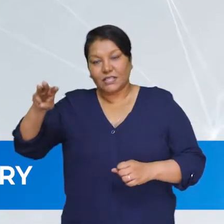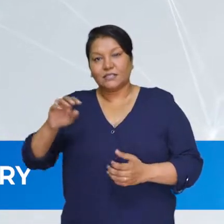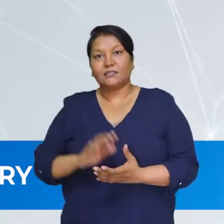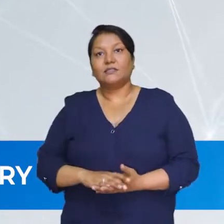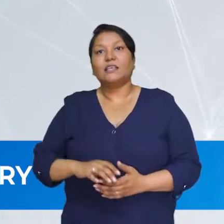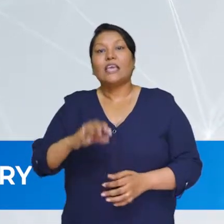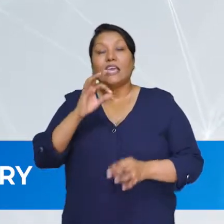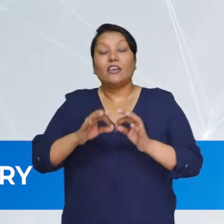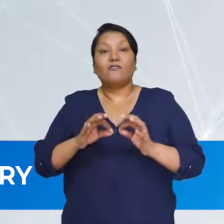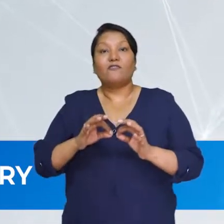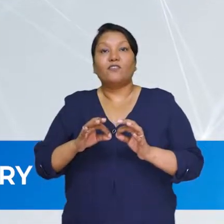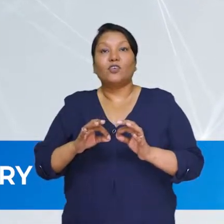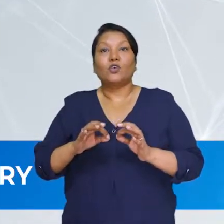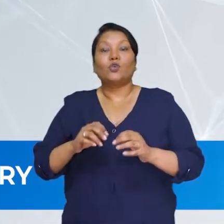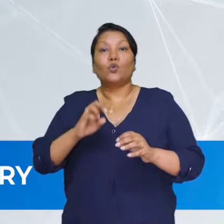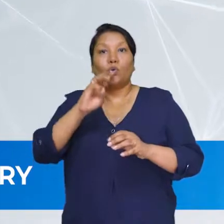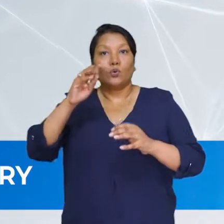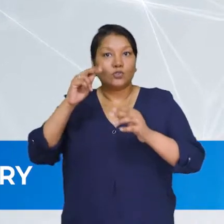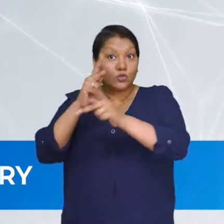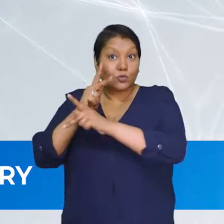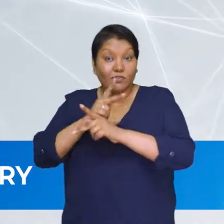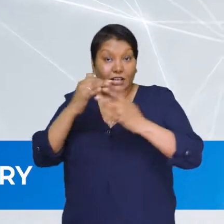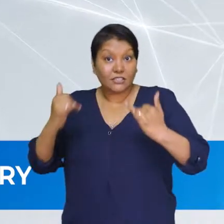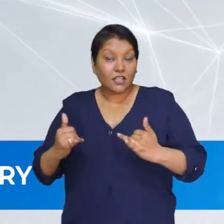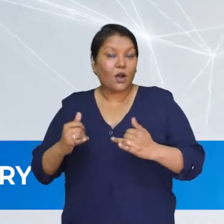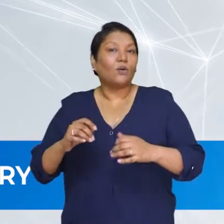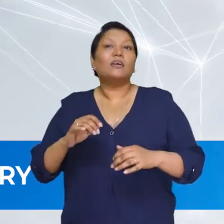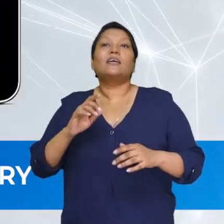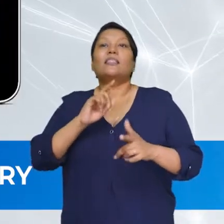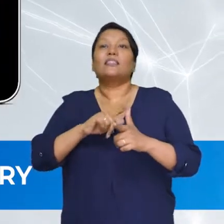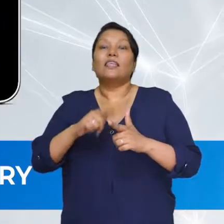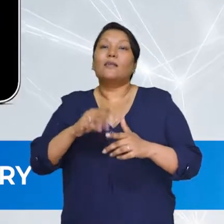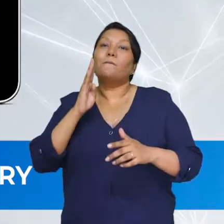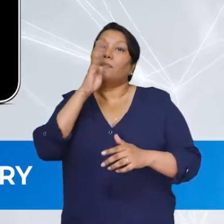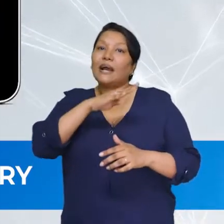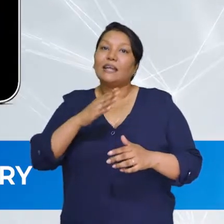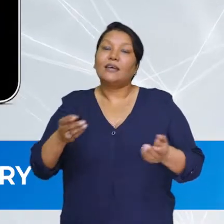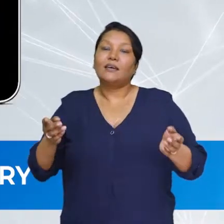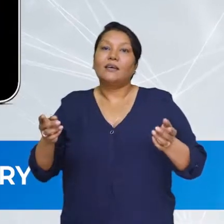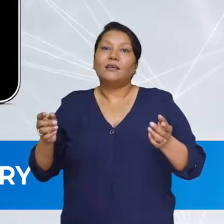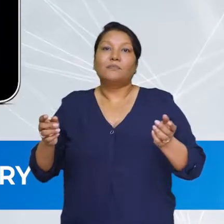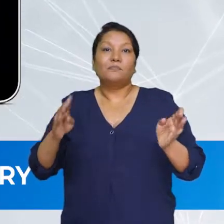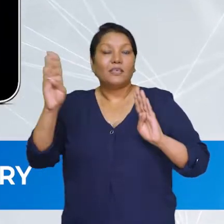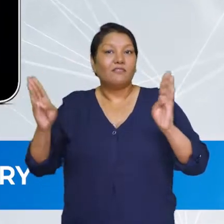can prevent worst habits from formulating later on in life. Most web browsers have a menu at